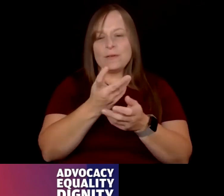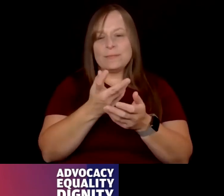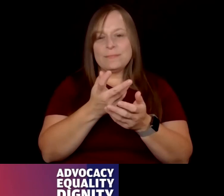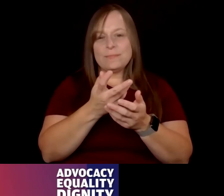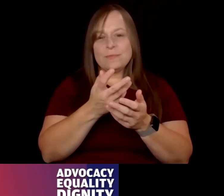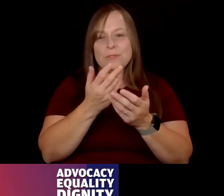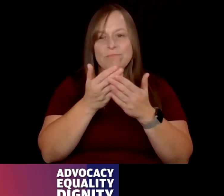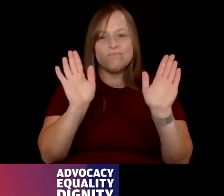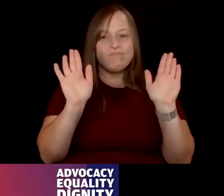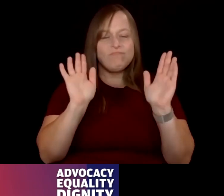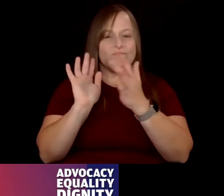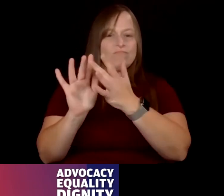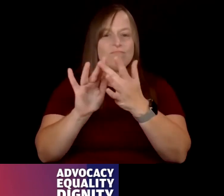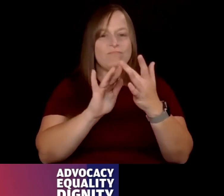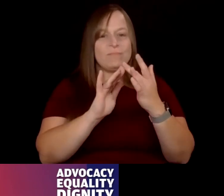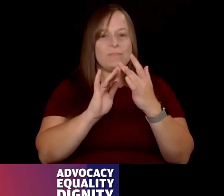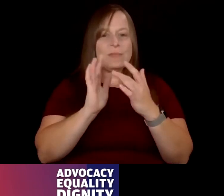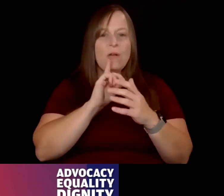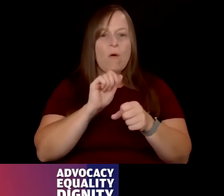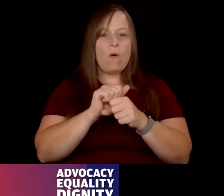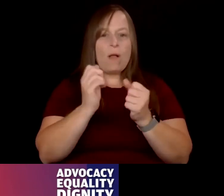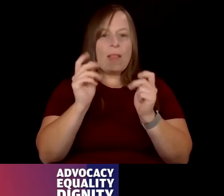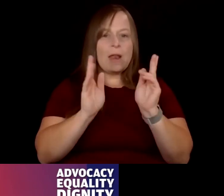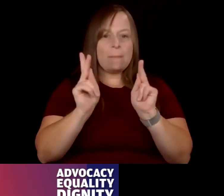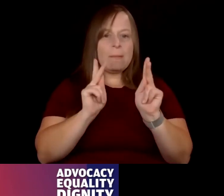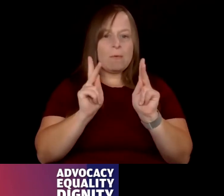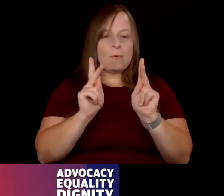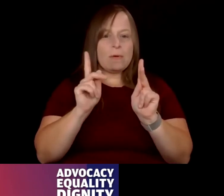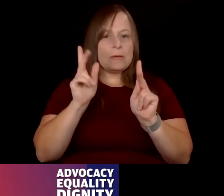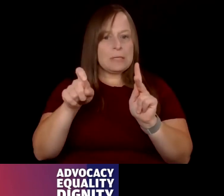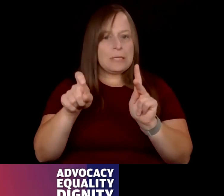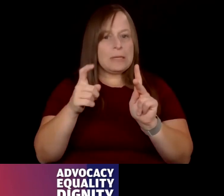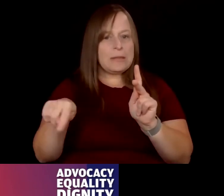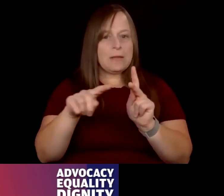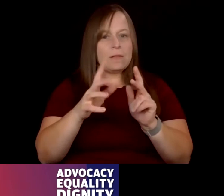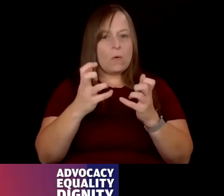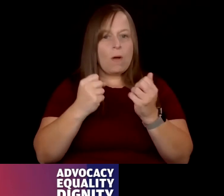to outreach to the communities, but I know that there are a lot of people who really need these hearings and really want to be advocated for.